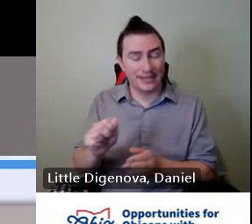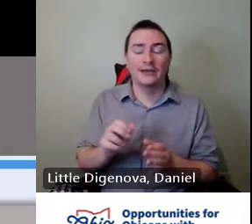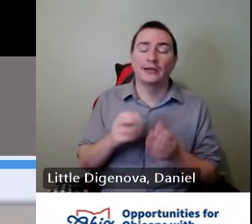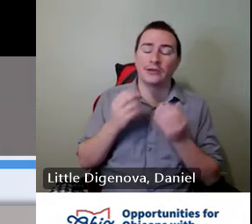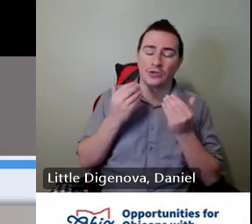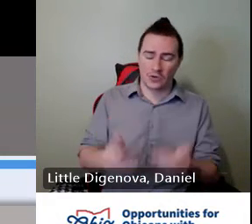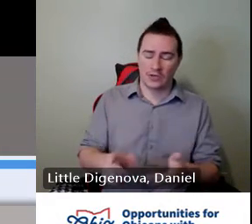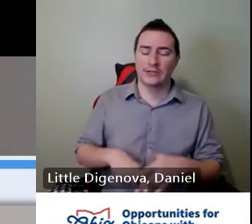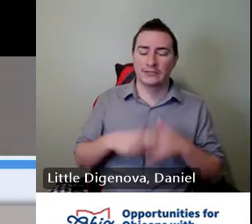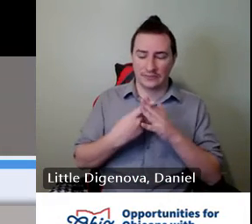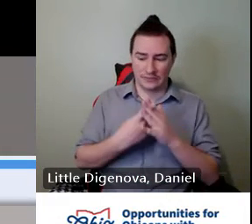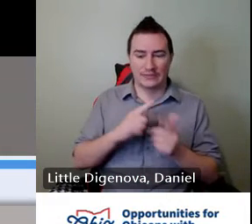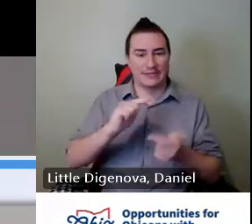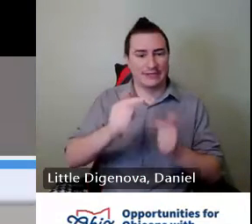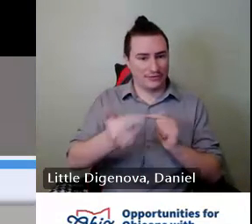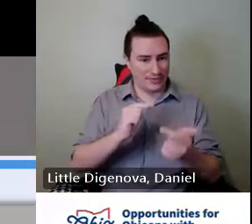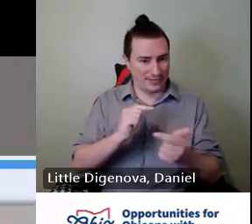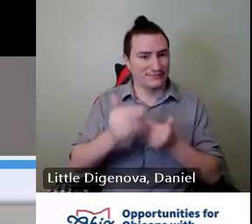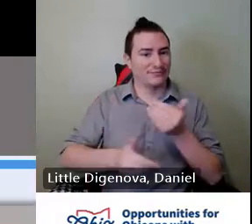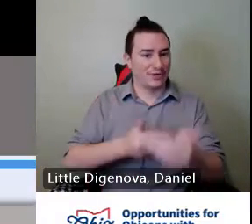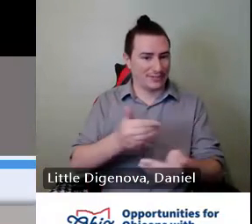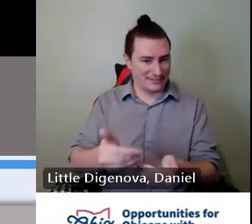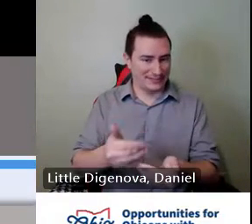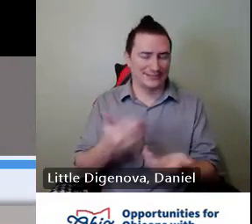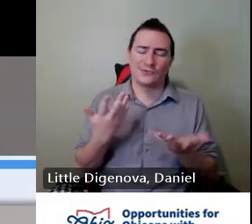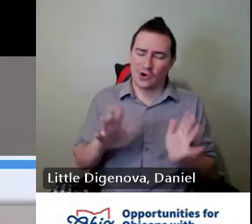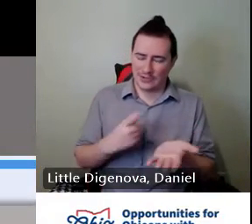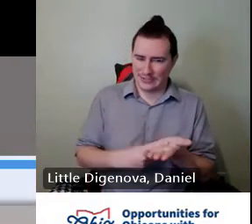as we previously discussed. Julie at times, the best